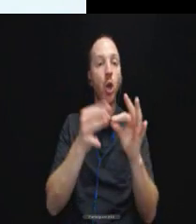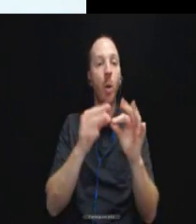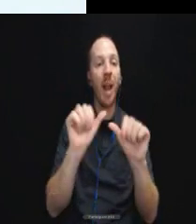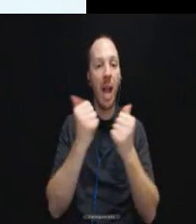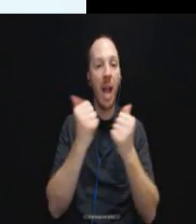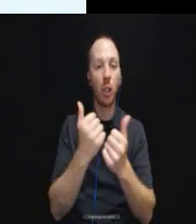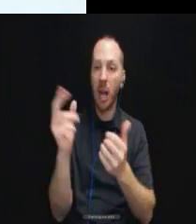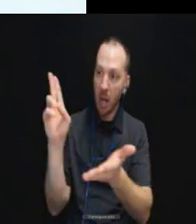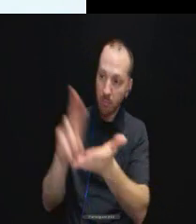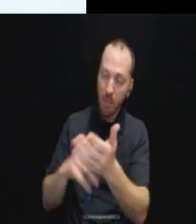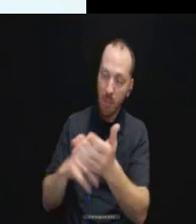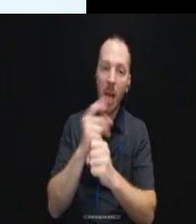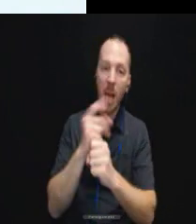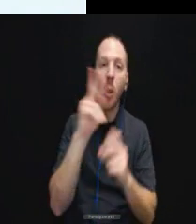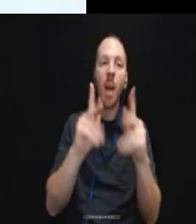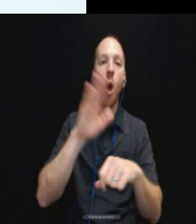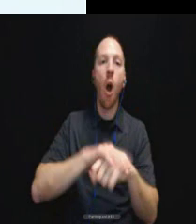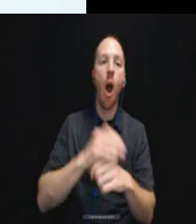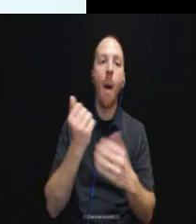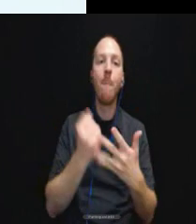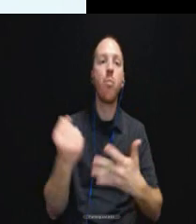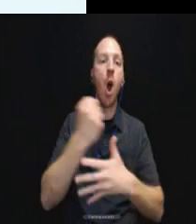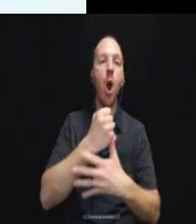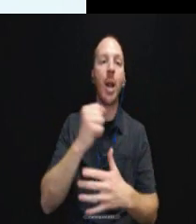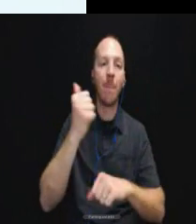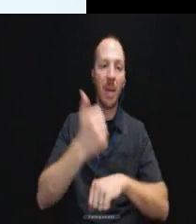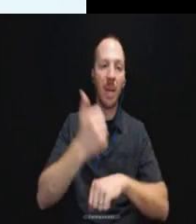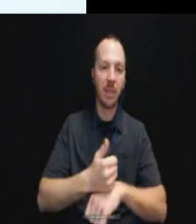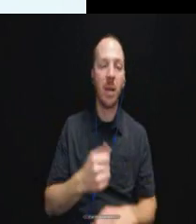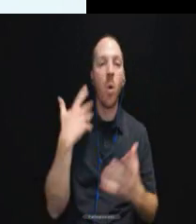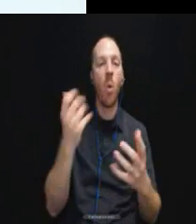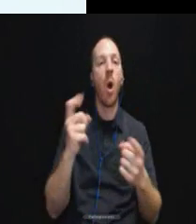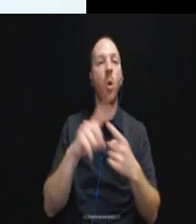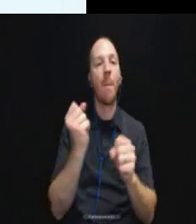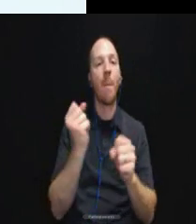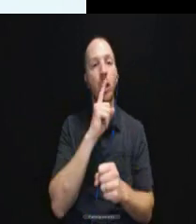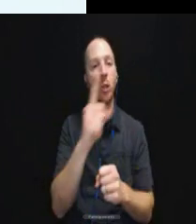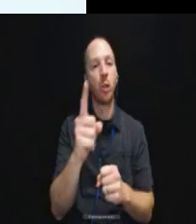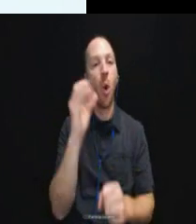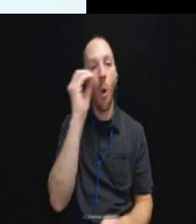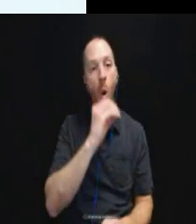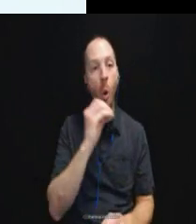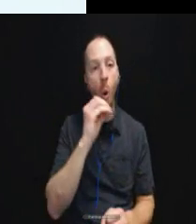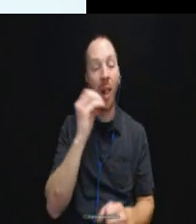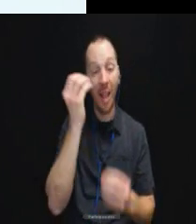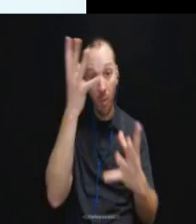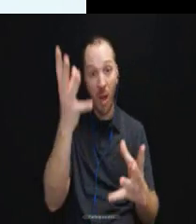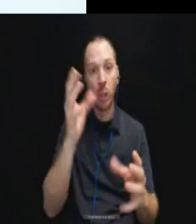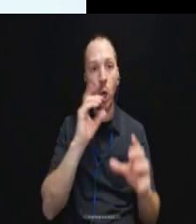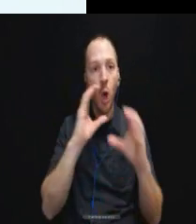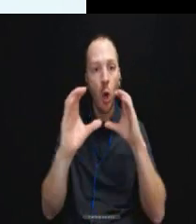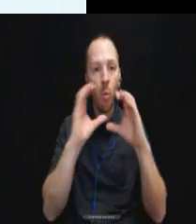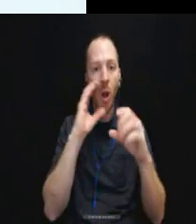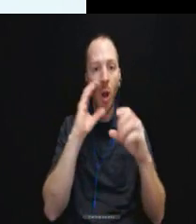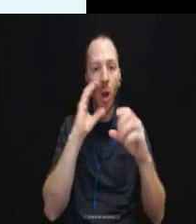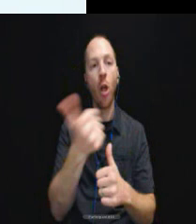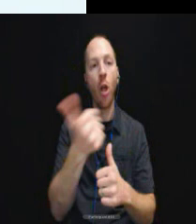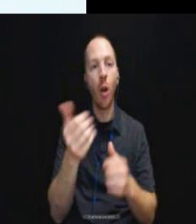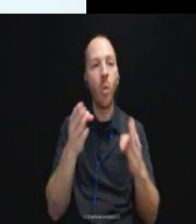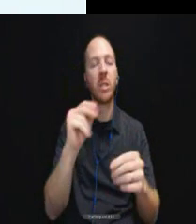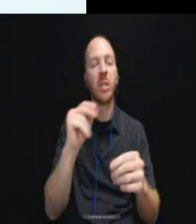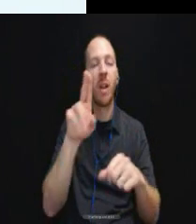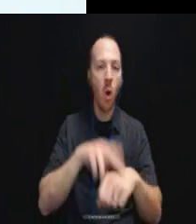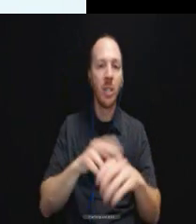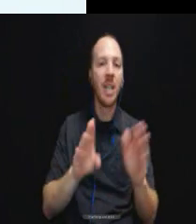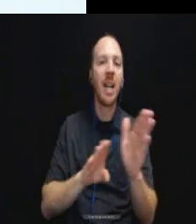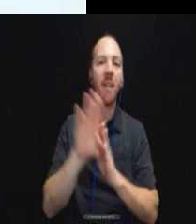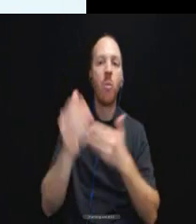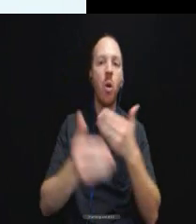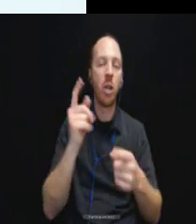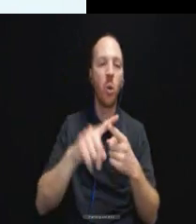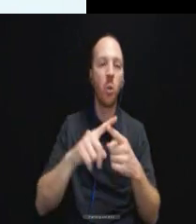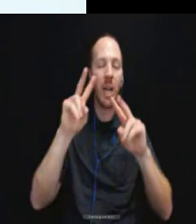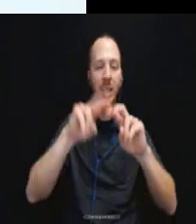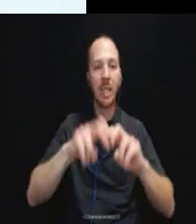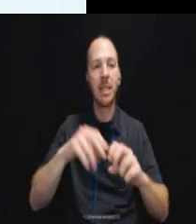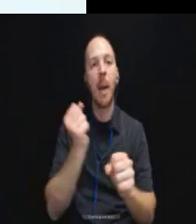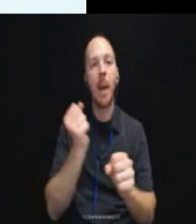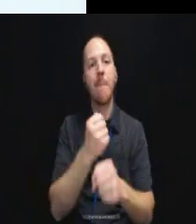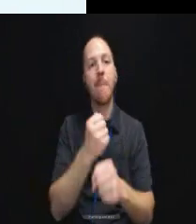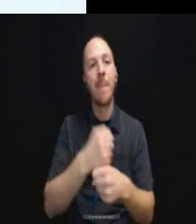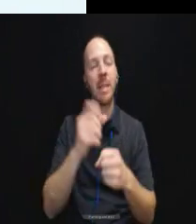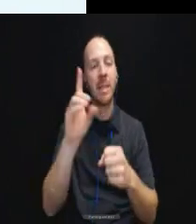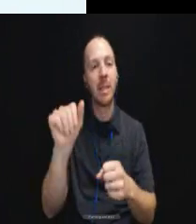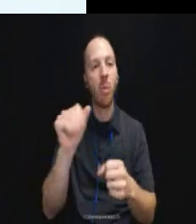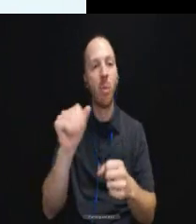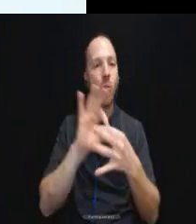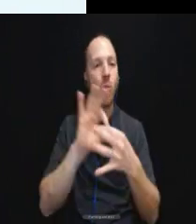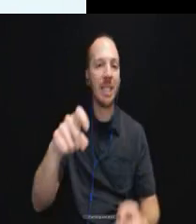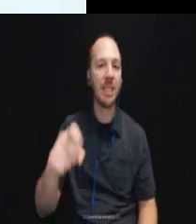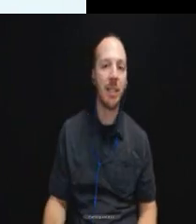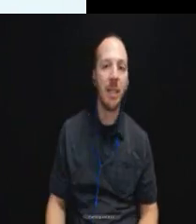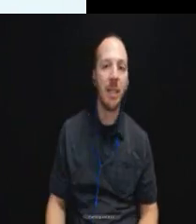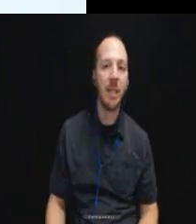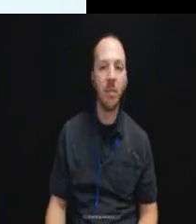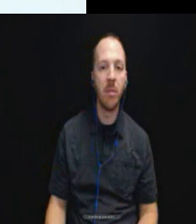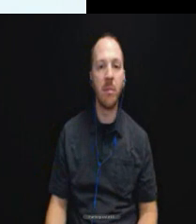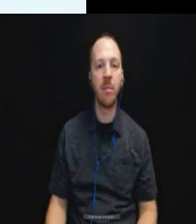on a priority basis and oral communication in a good way and develop a process.